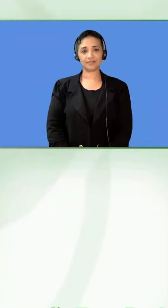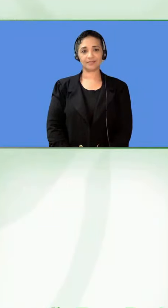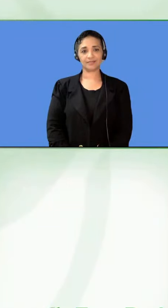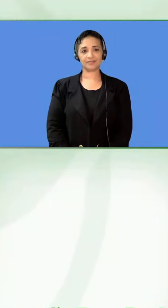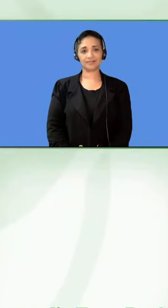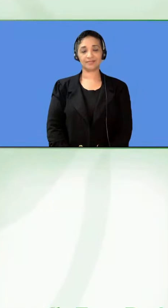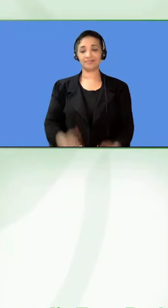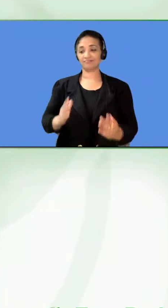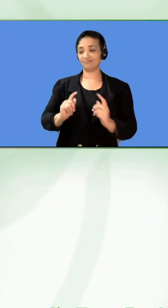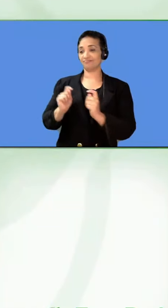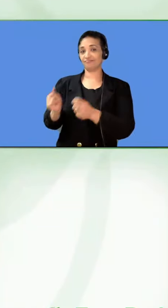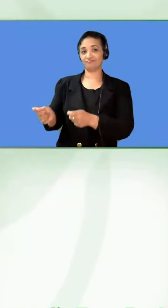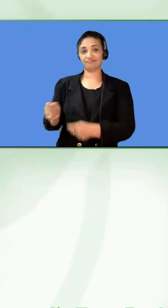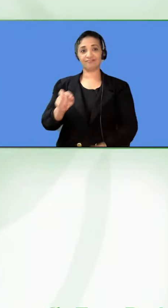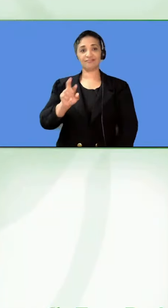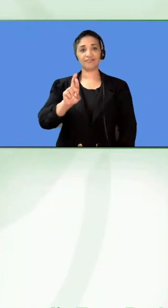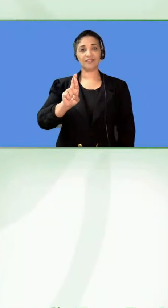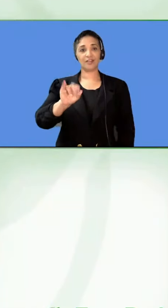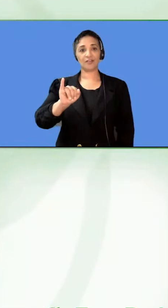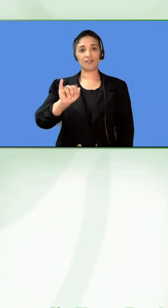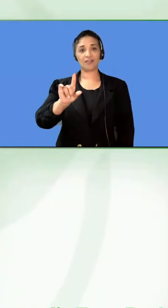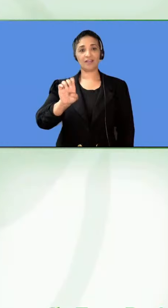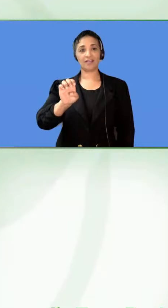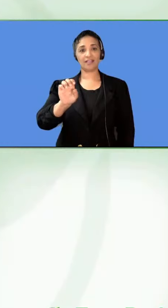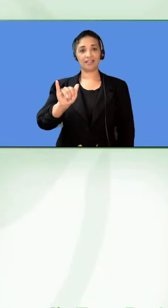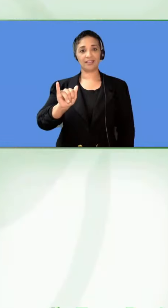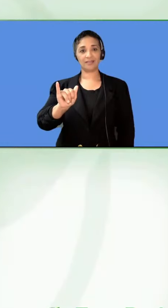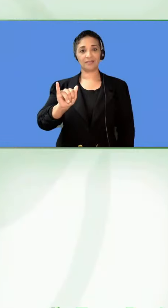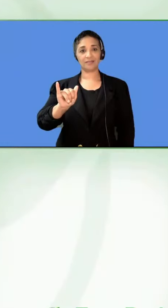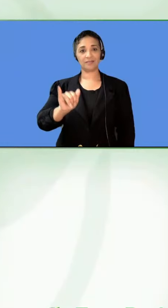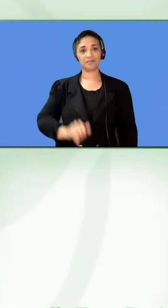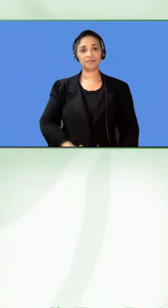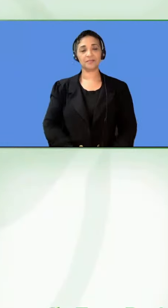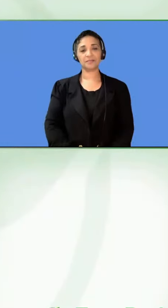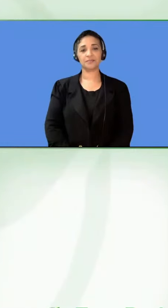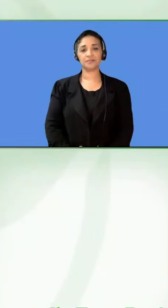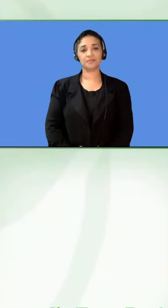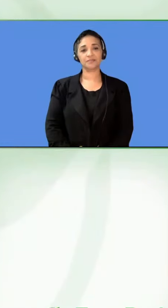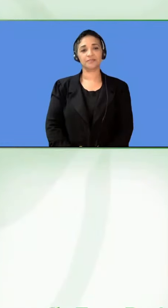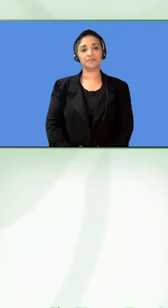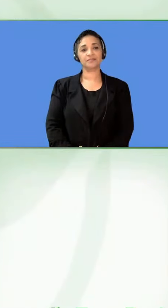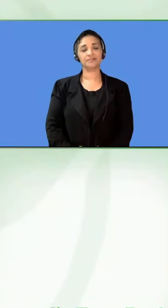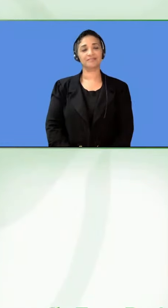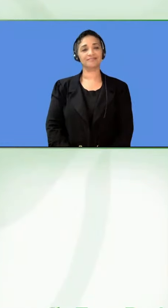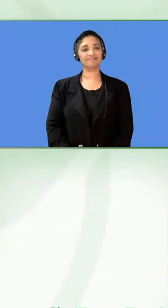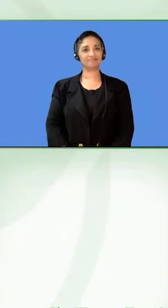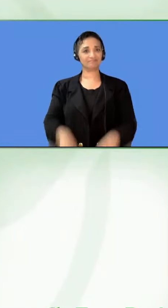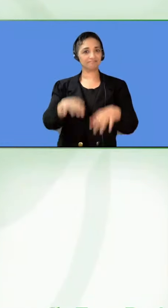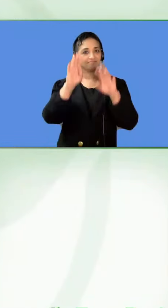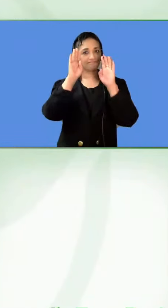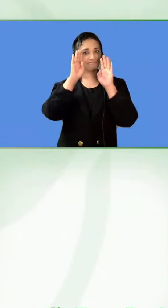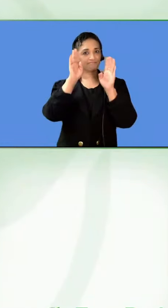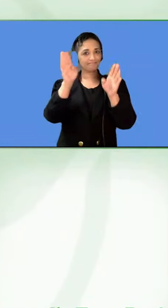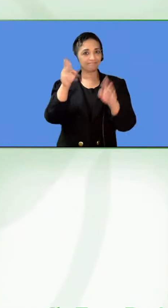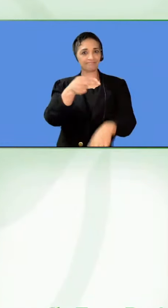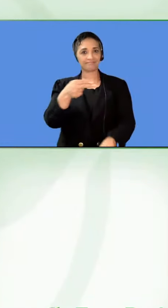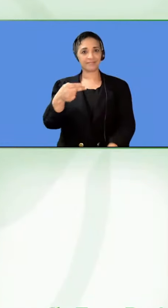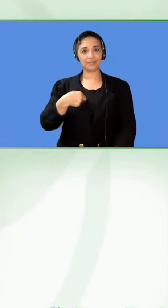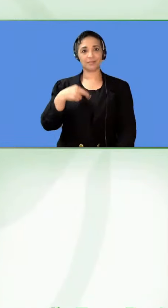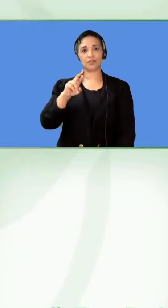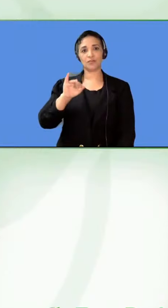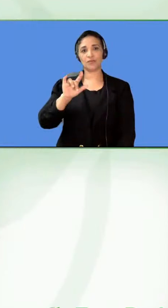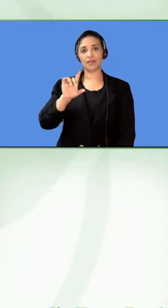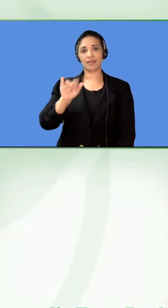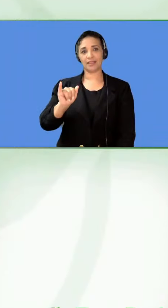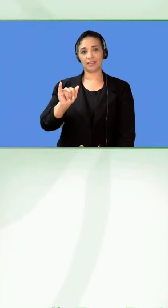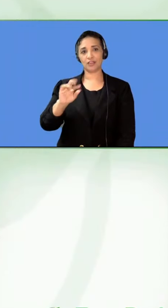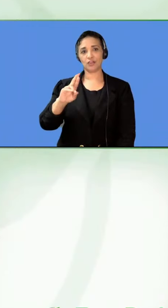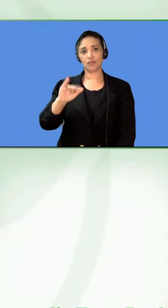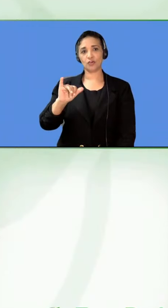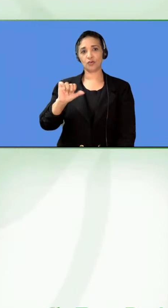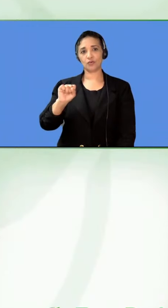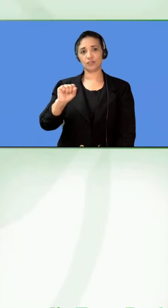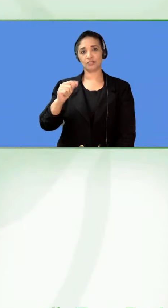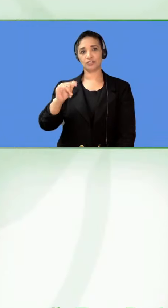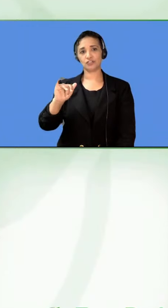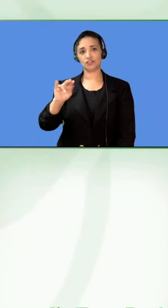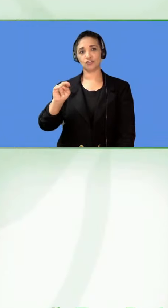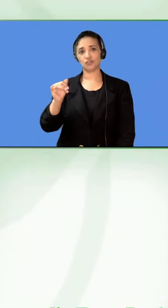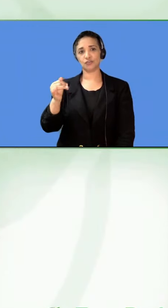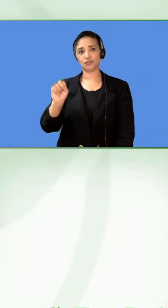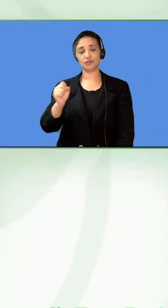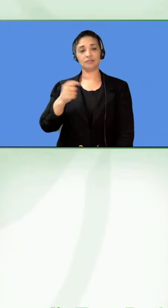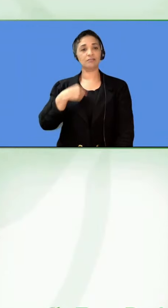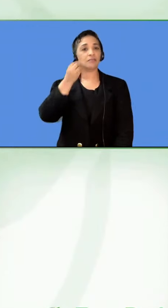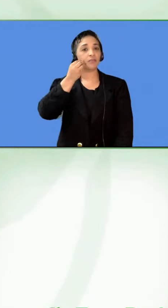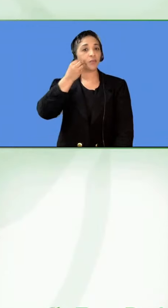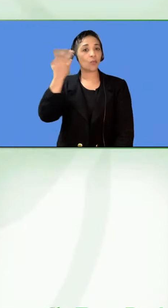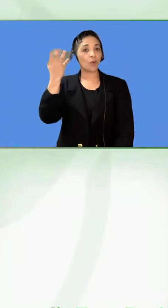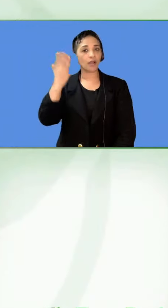Hello, my name is Riley Christensen, I have white skin, brown hair, blue eyes,